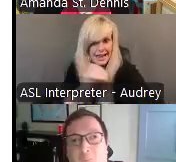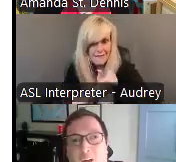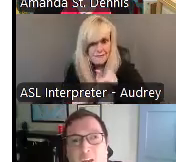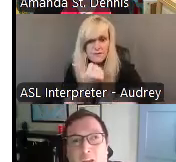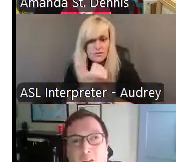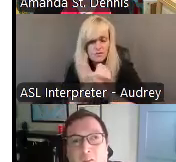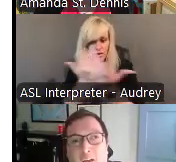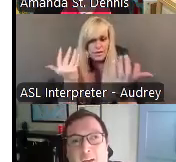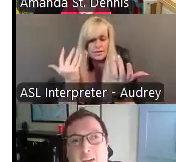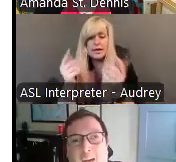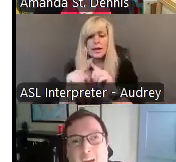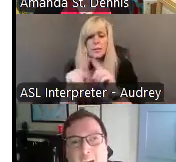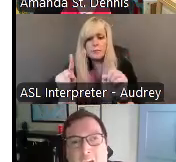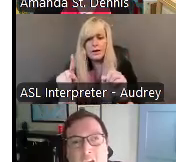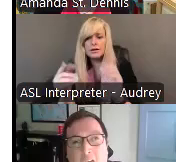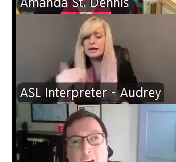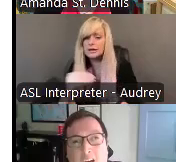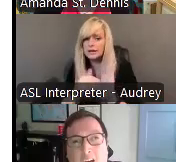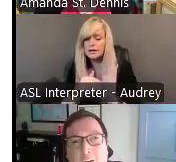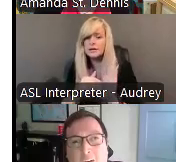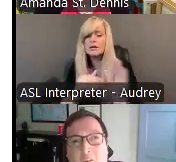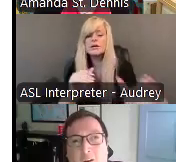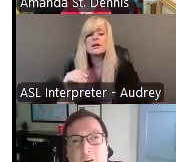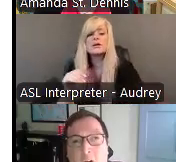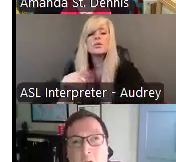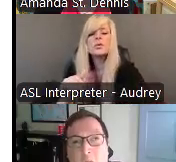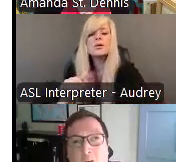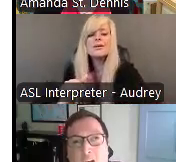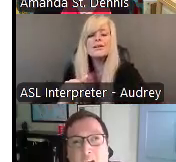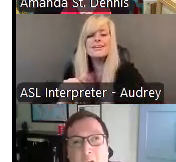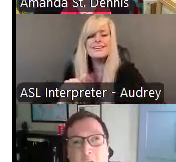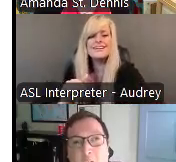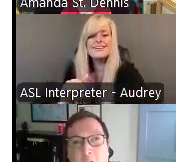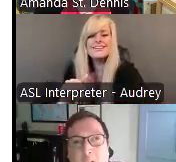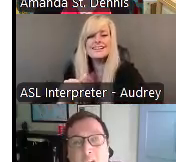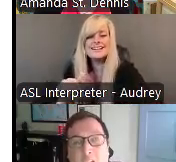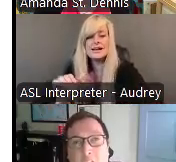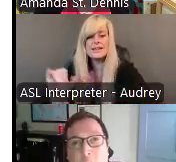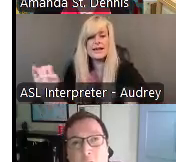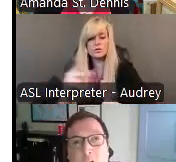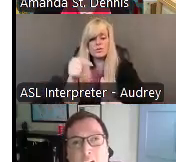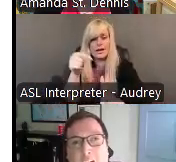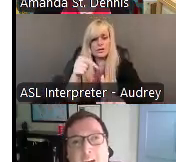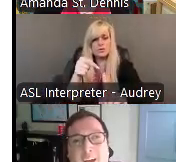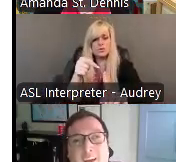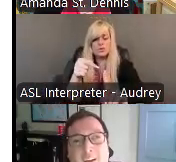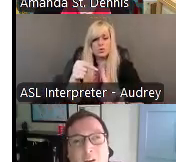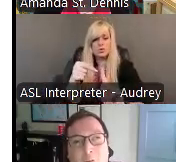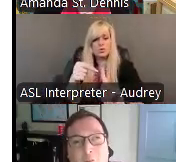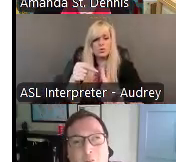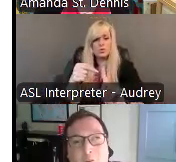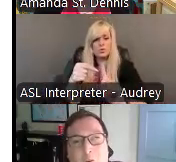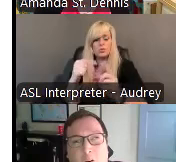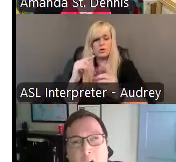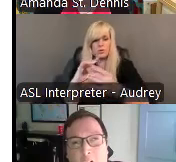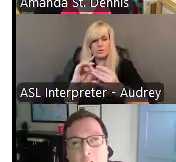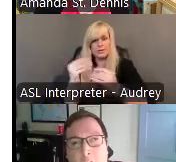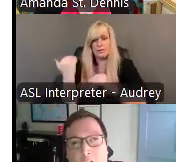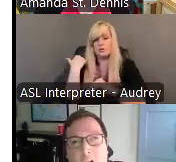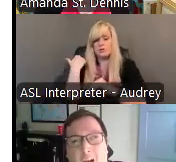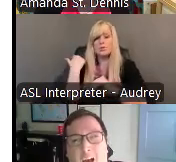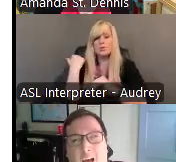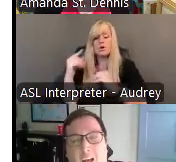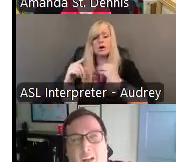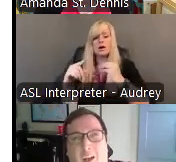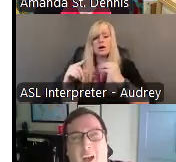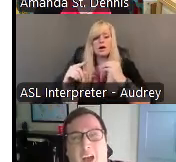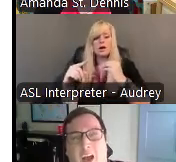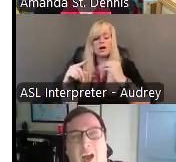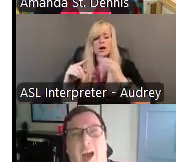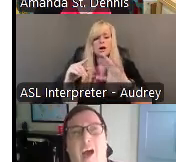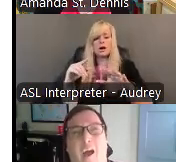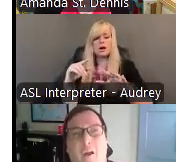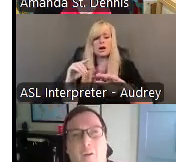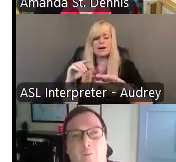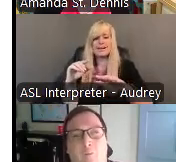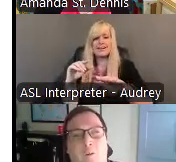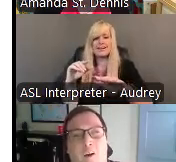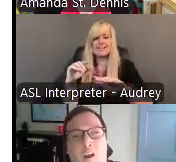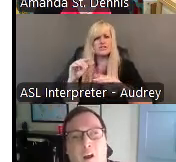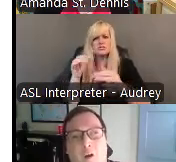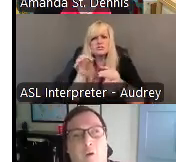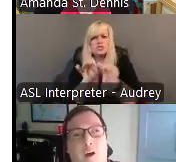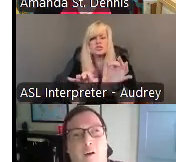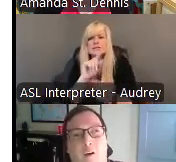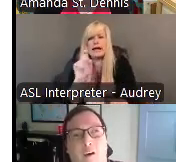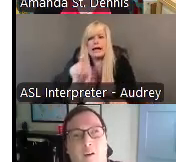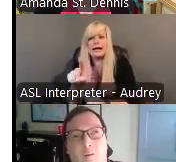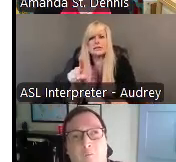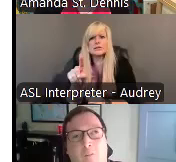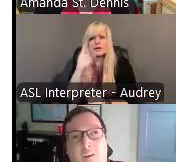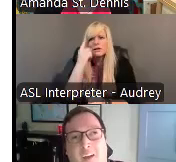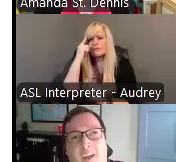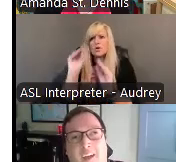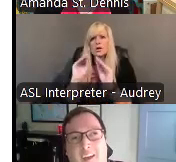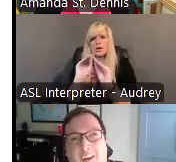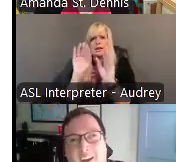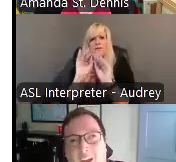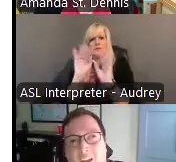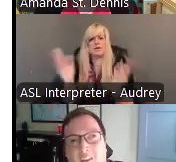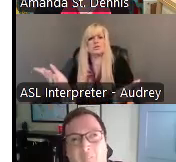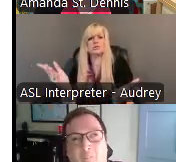but again that goes back to what we were saying before. Just ask for clarification